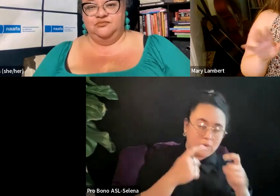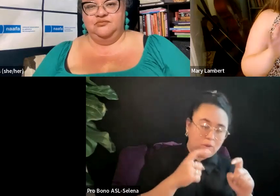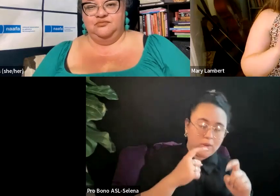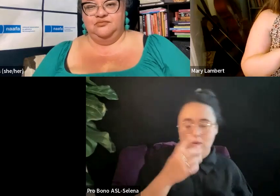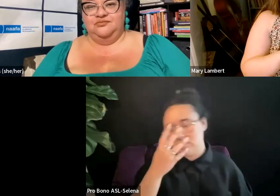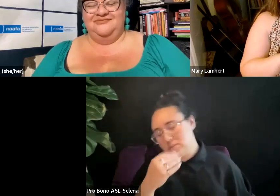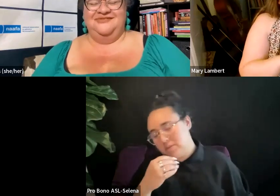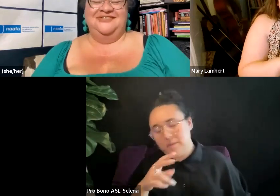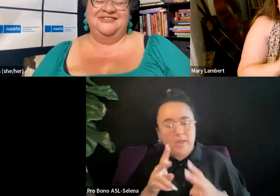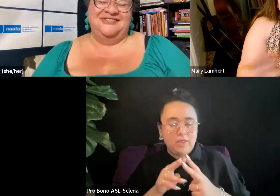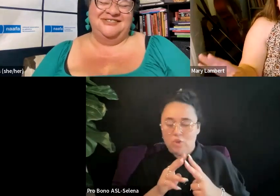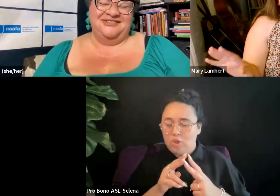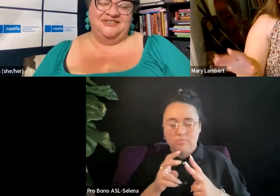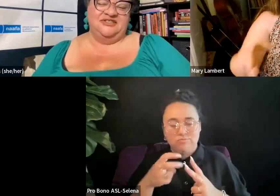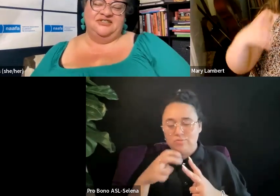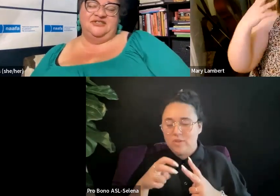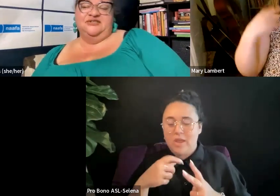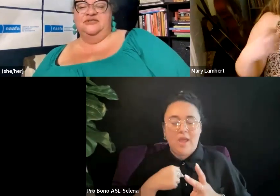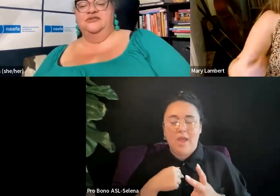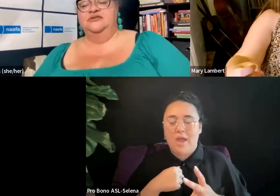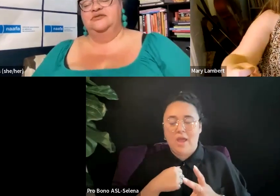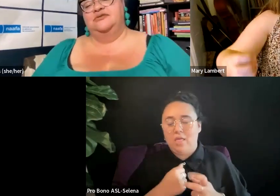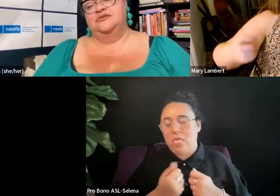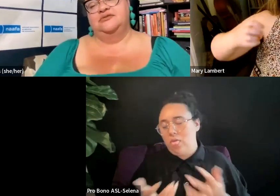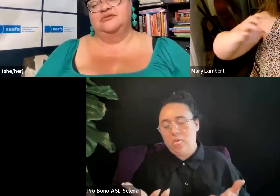I'm just I'm spent because I have emotionally like